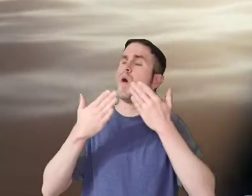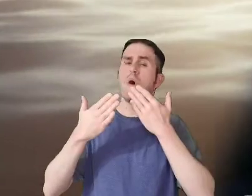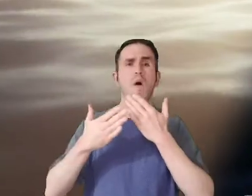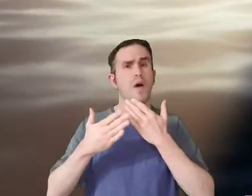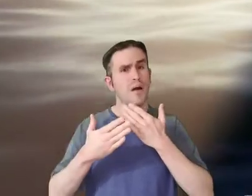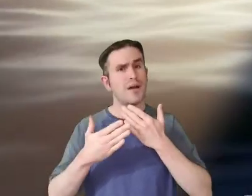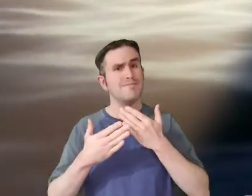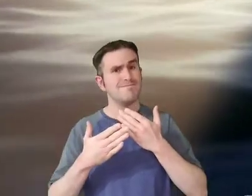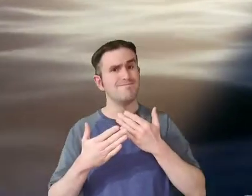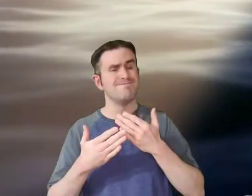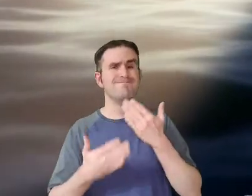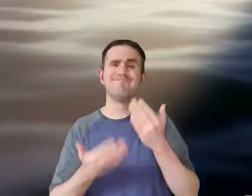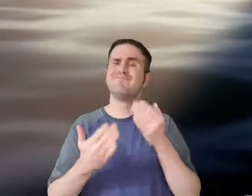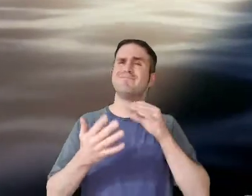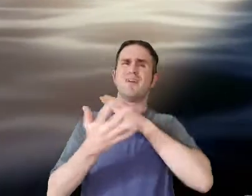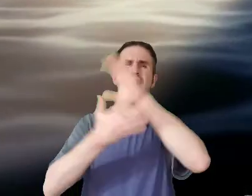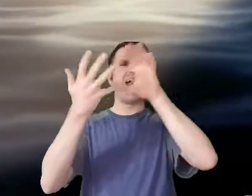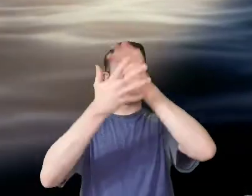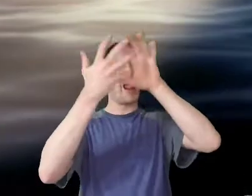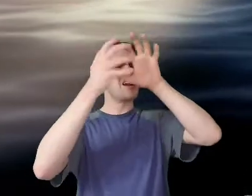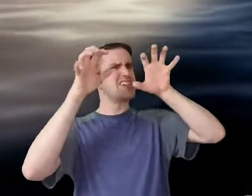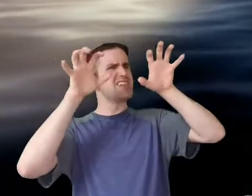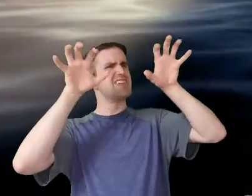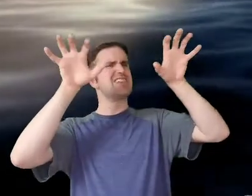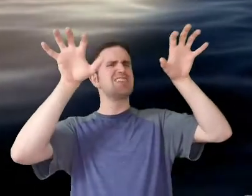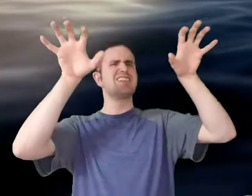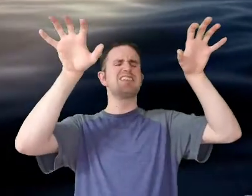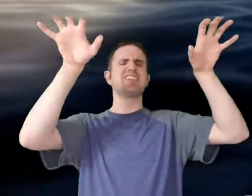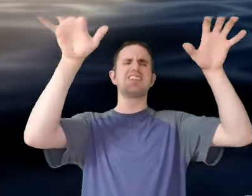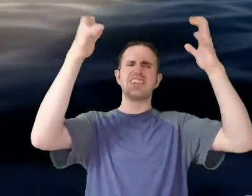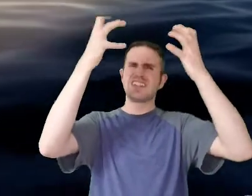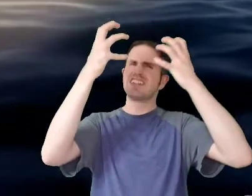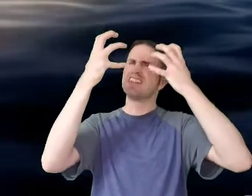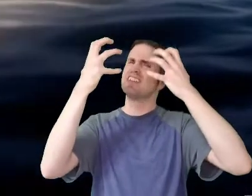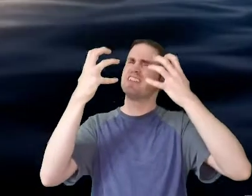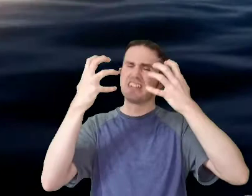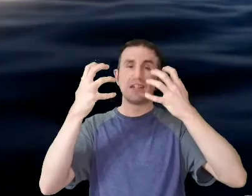darker mood. Maybe it's a little bit overcast... Now on the contrary,